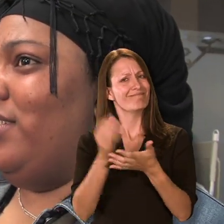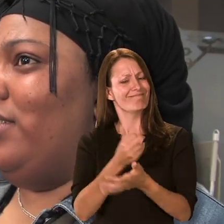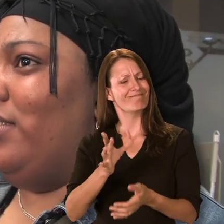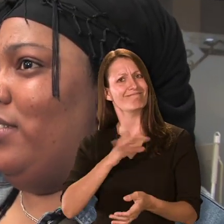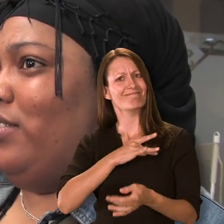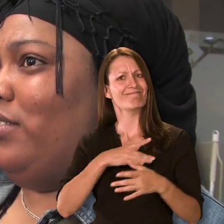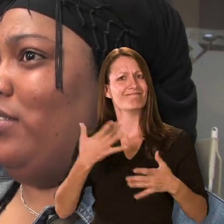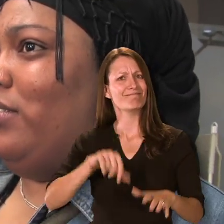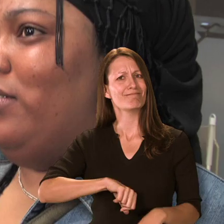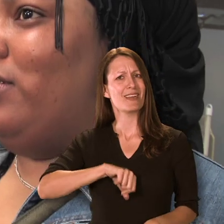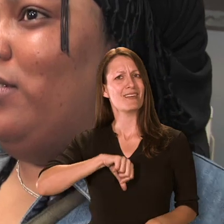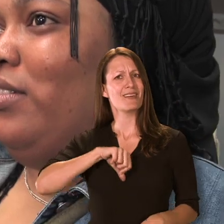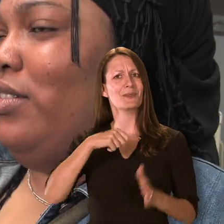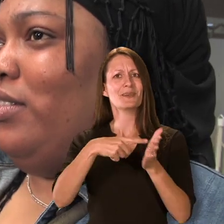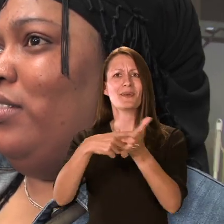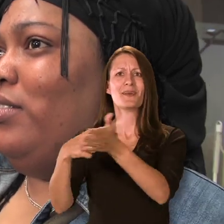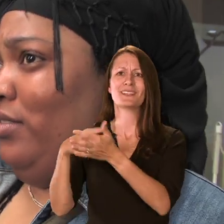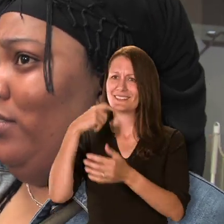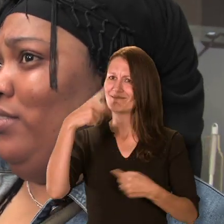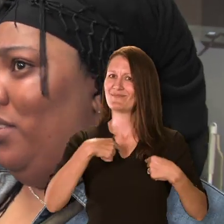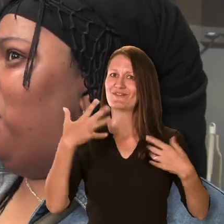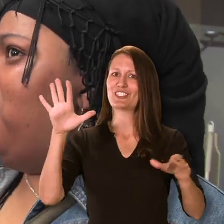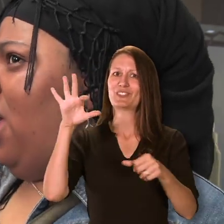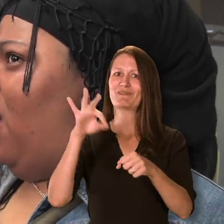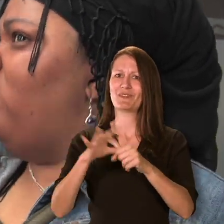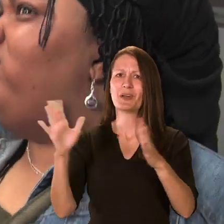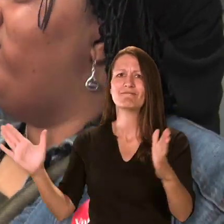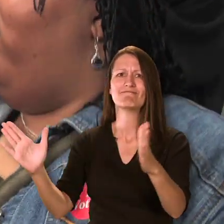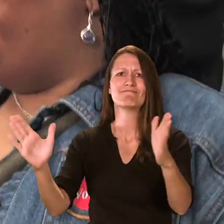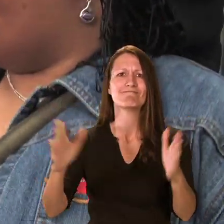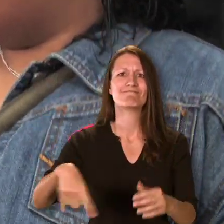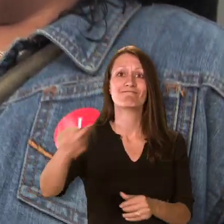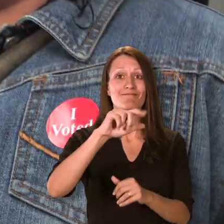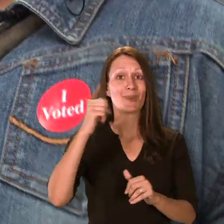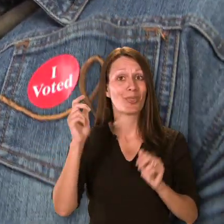Wear it proudly and encourage others to vote.